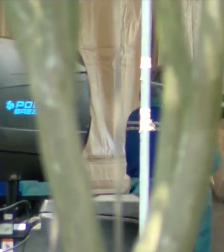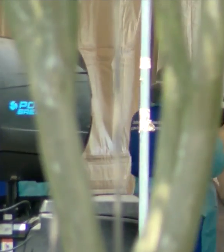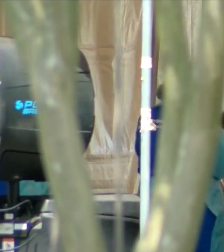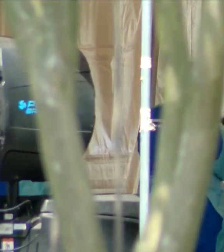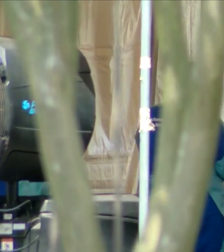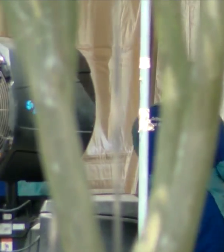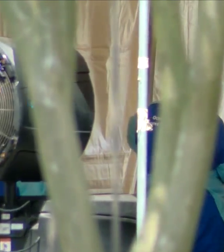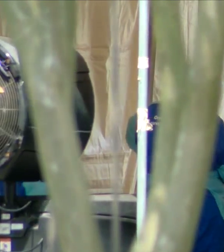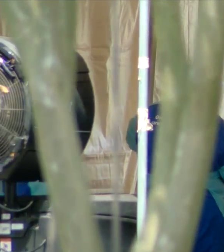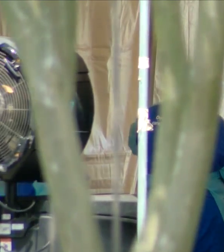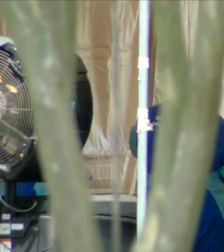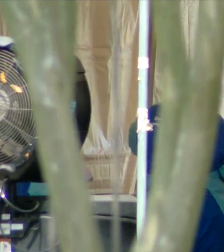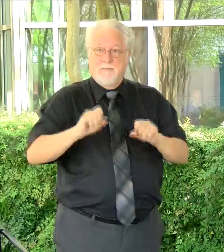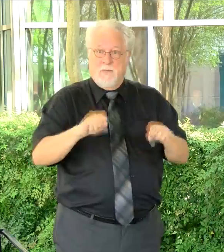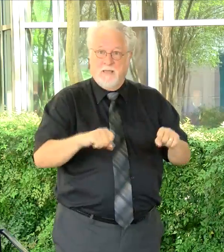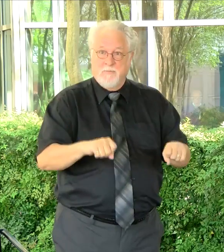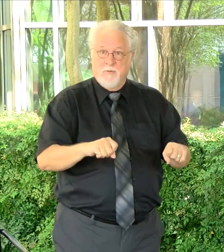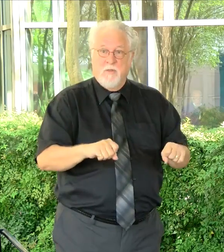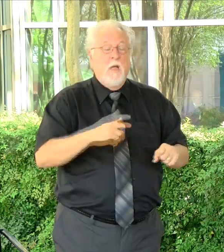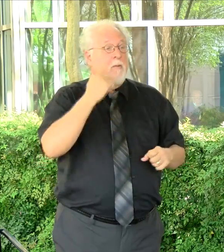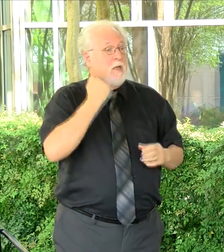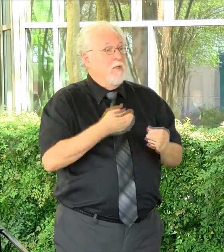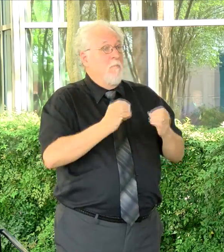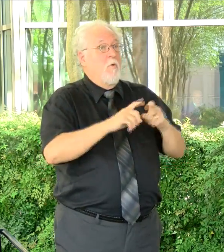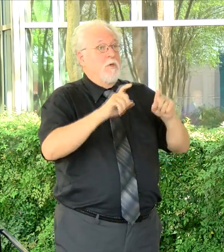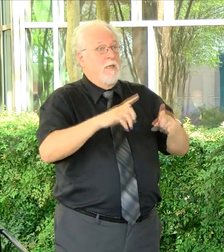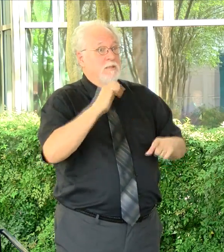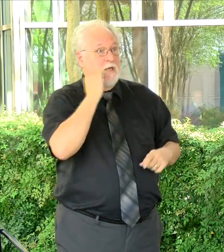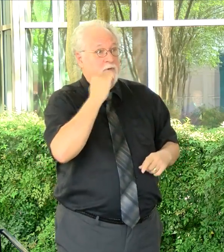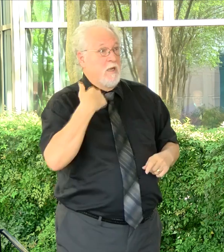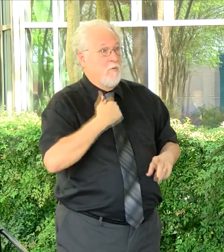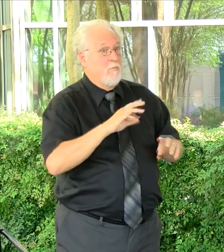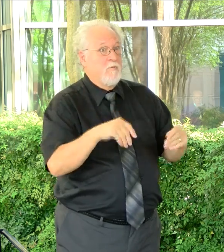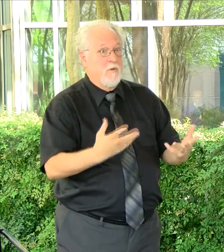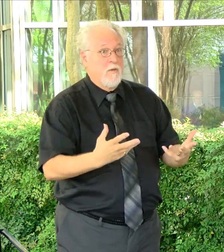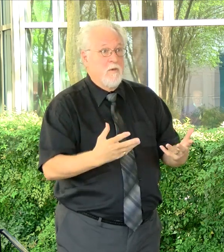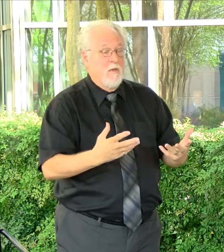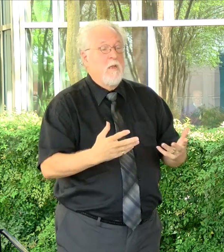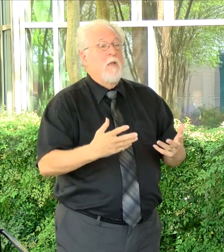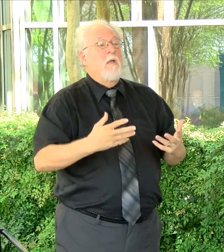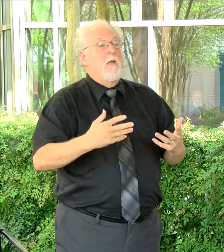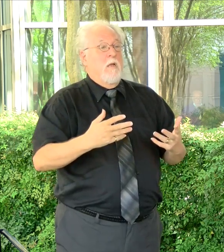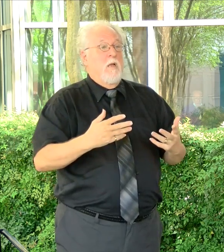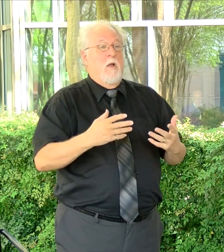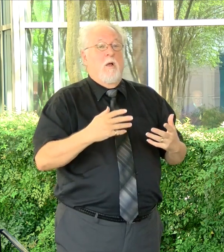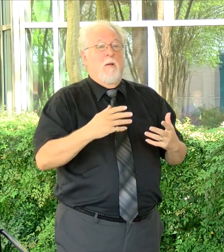more than 900 tests have been given. Tre Nelson - Baton Rouge General the more tests per day that we provide, the greater understanding we have